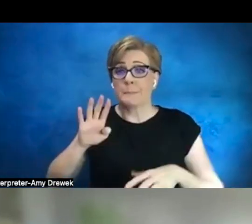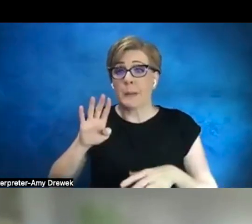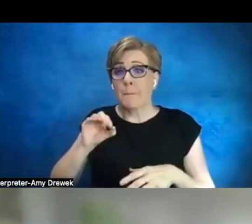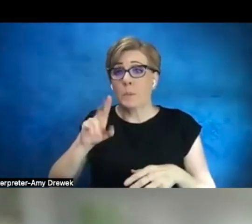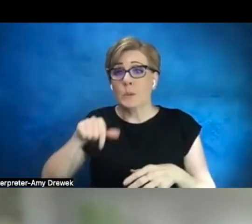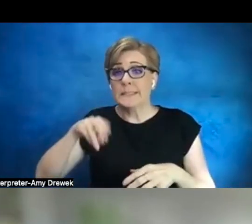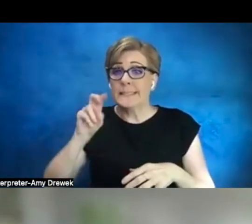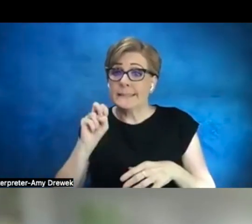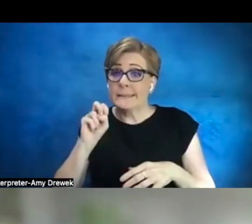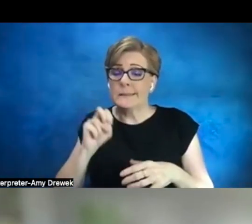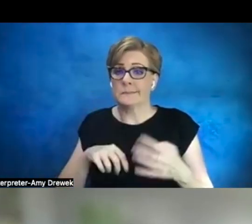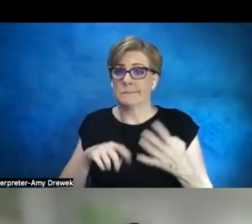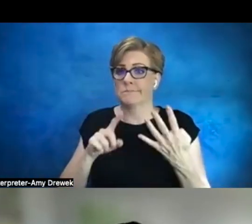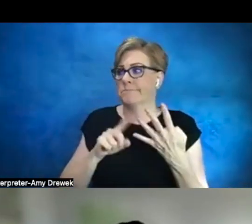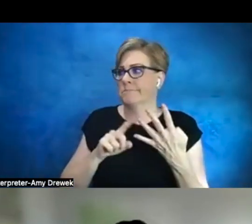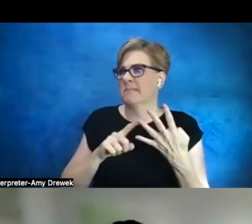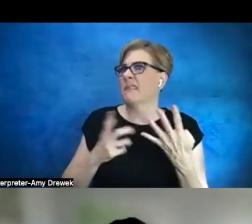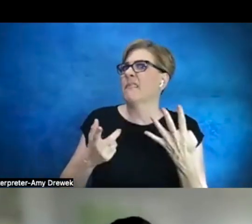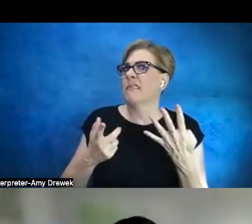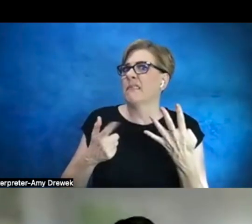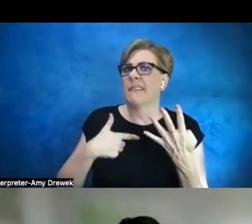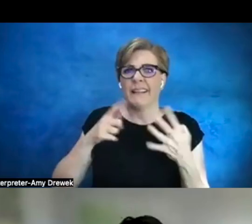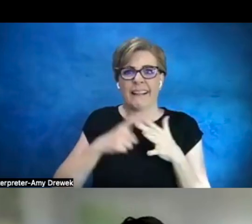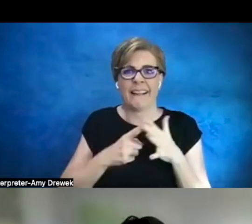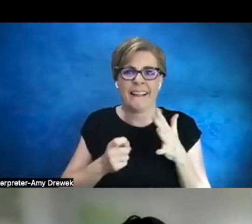cannot think of any business right now! Someone who owns a restaurant, right?